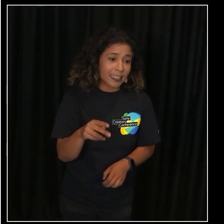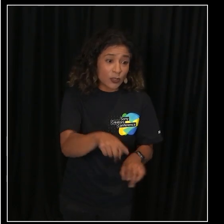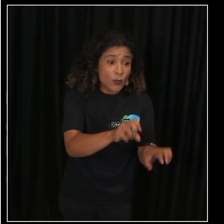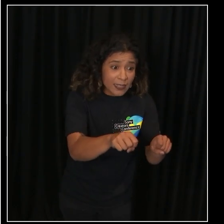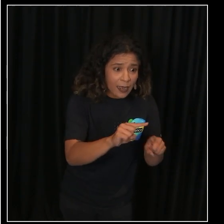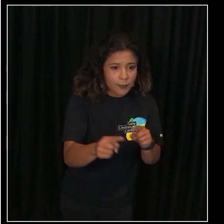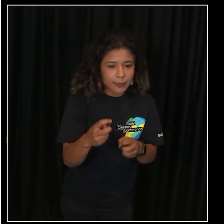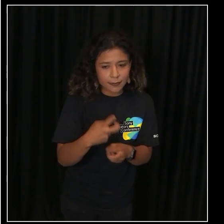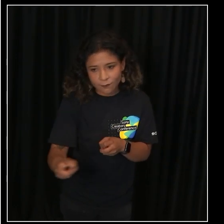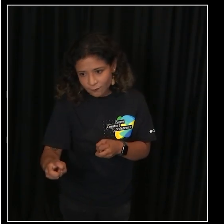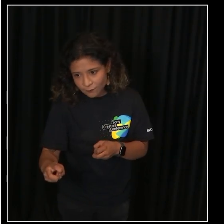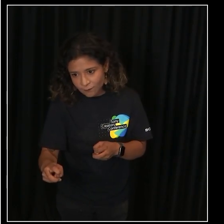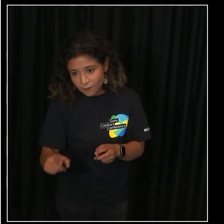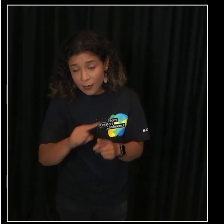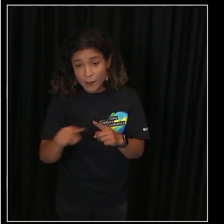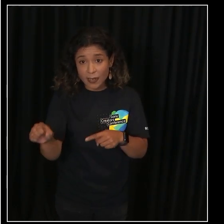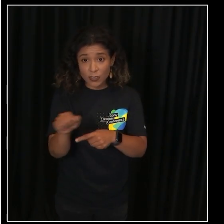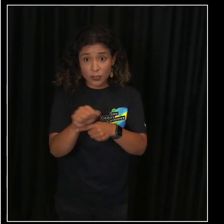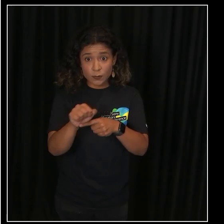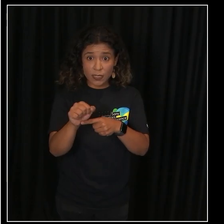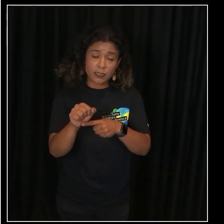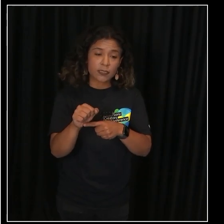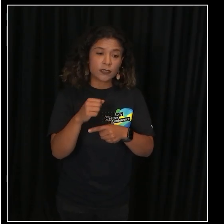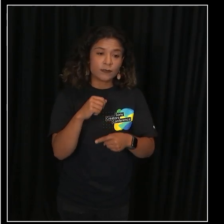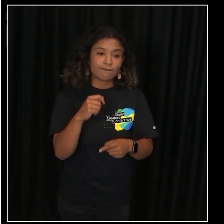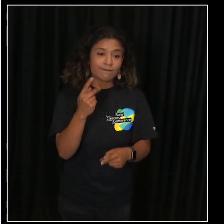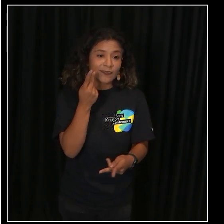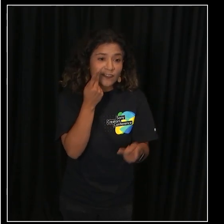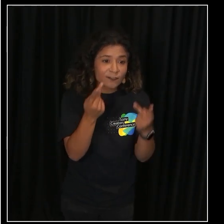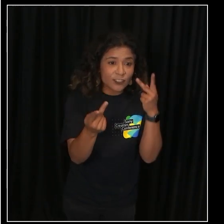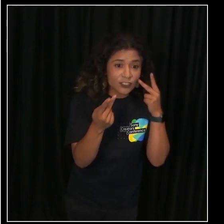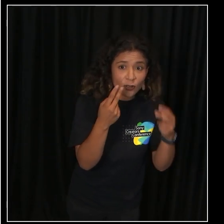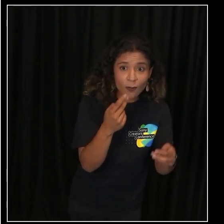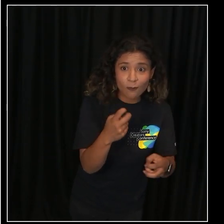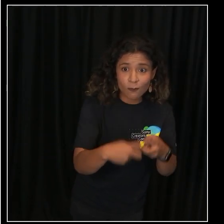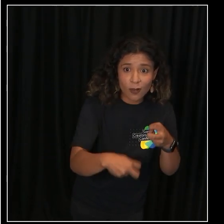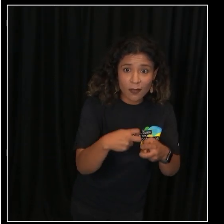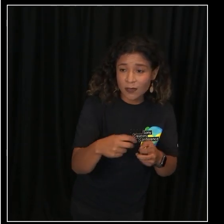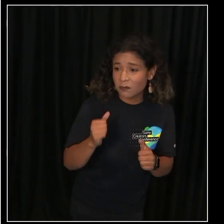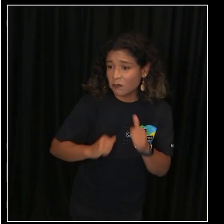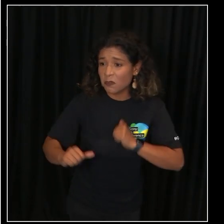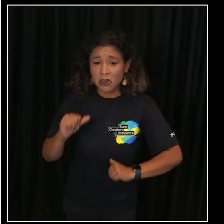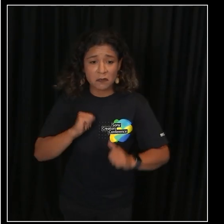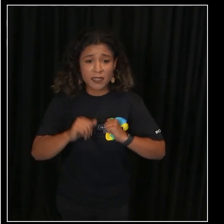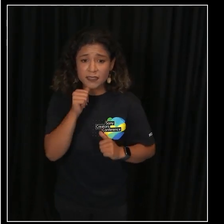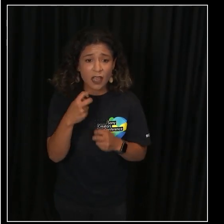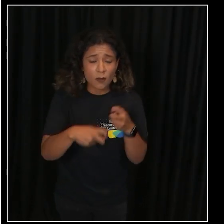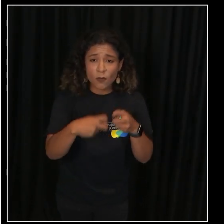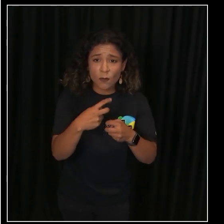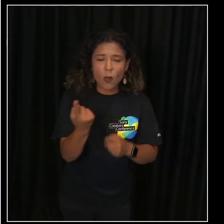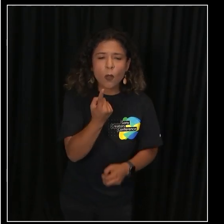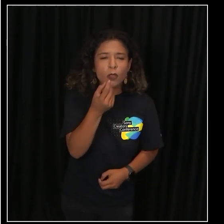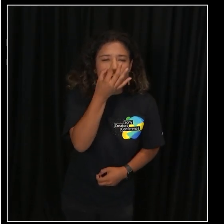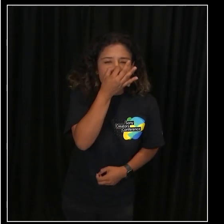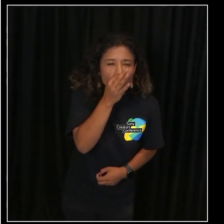But in practice we found this was neither visually a problem nor was it a performance problem. It's only a few percent in terms of the overlap.